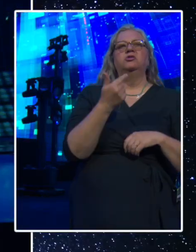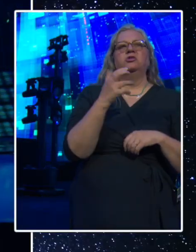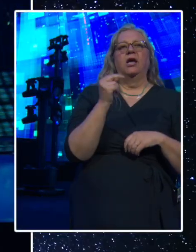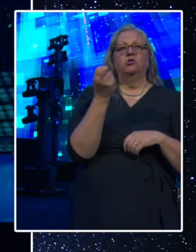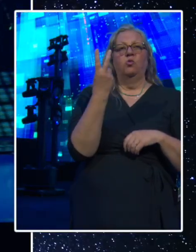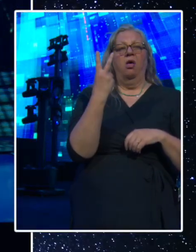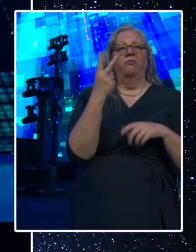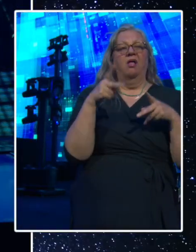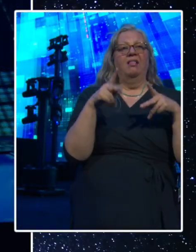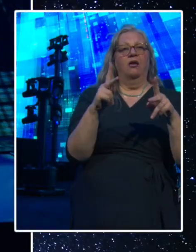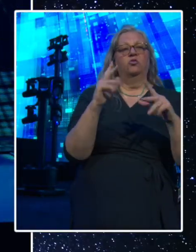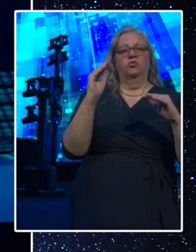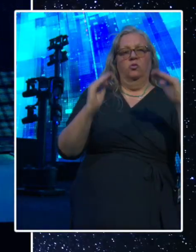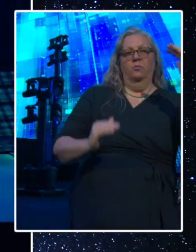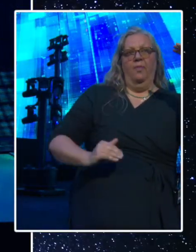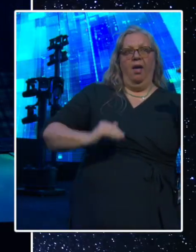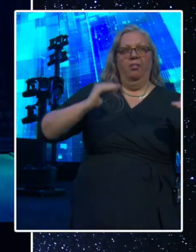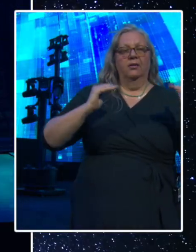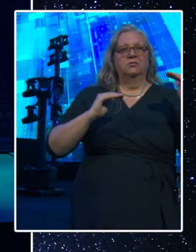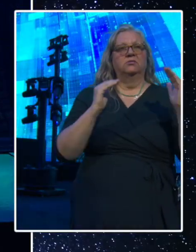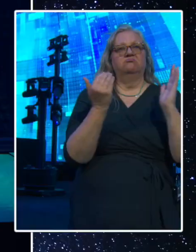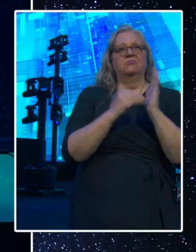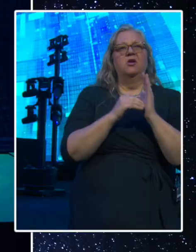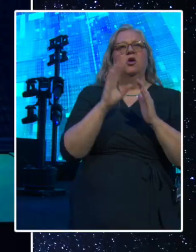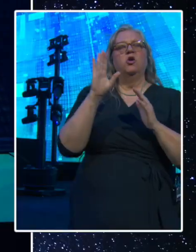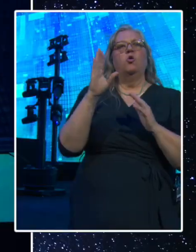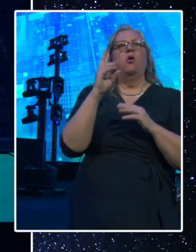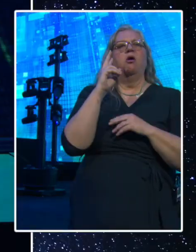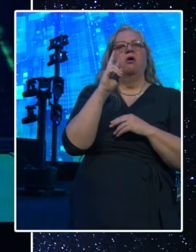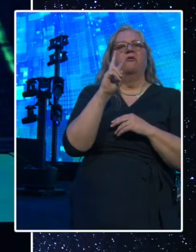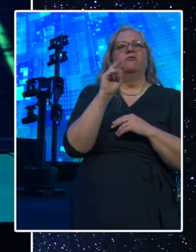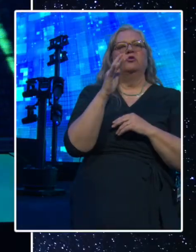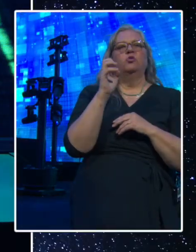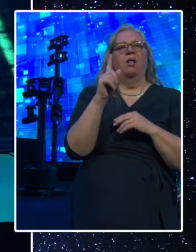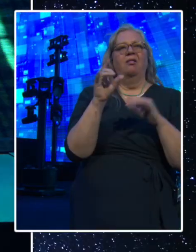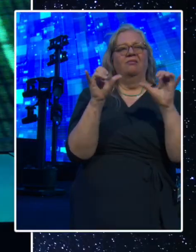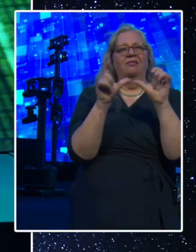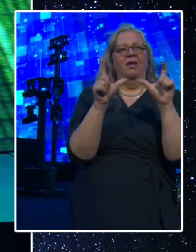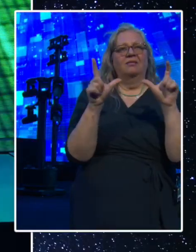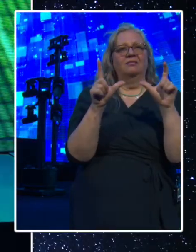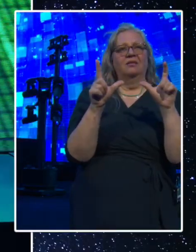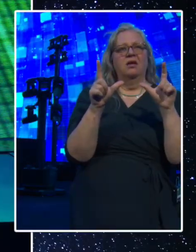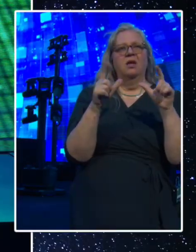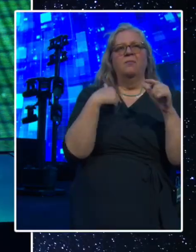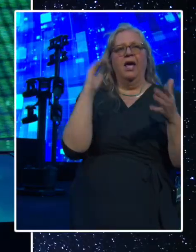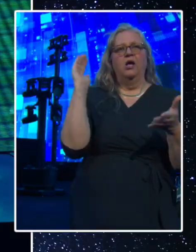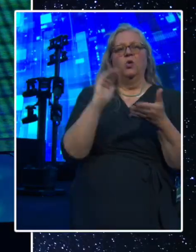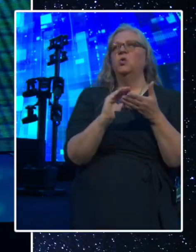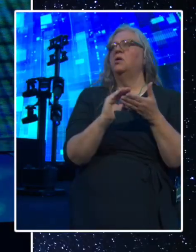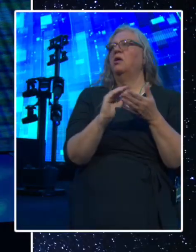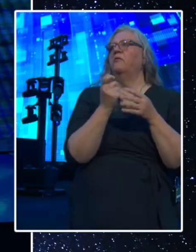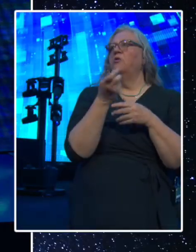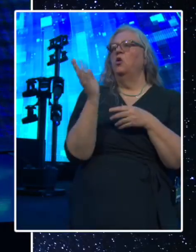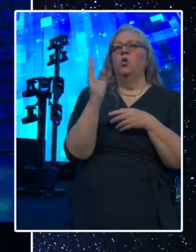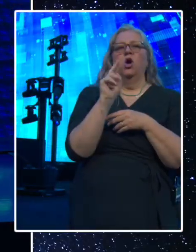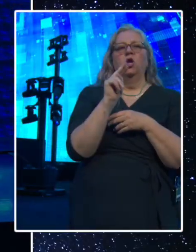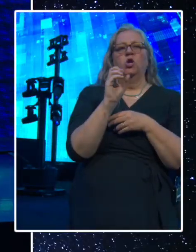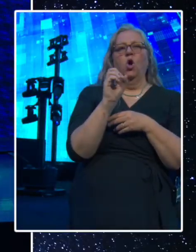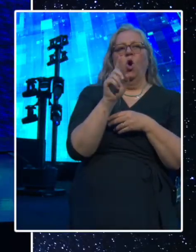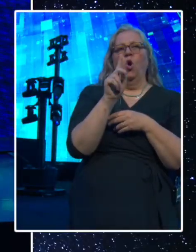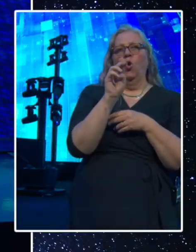Gen12 also allows you to rebalance and optimize your virtualization software licensing by using fewer nodes.